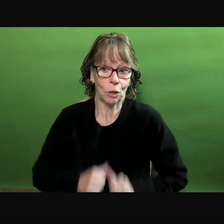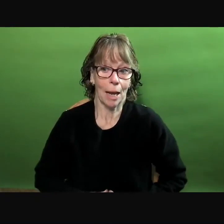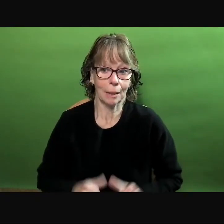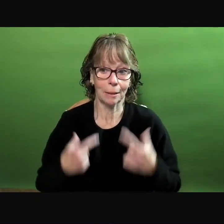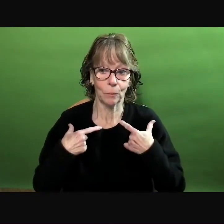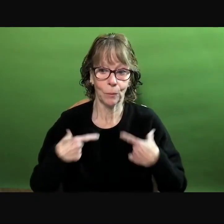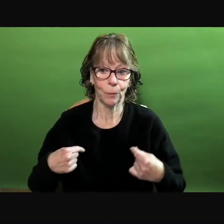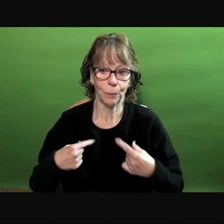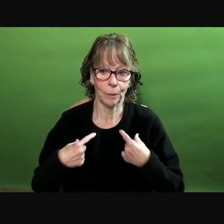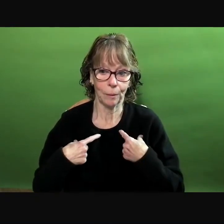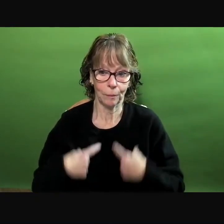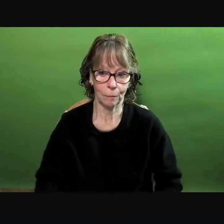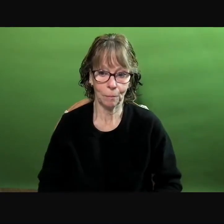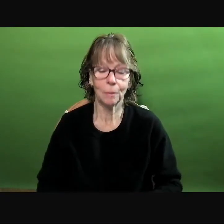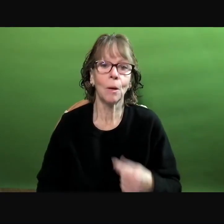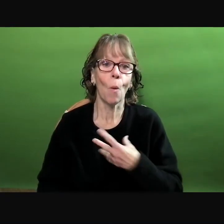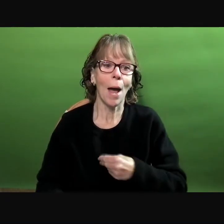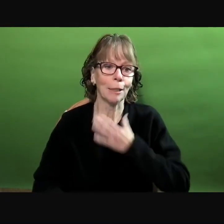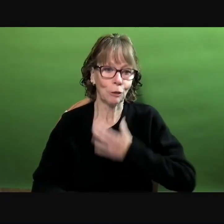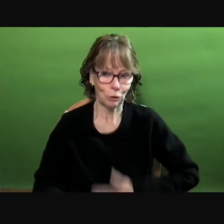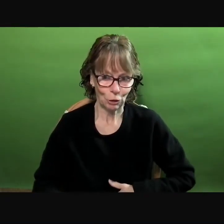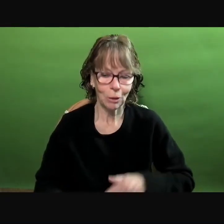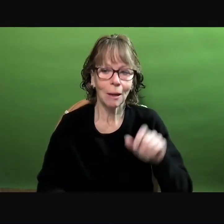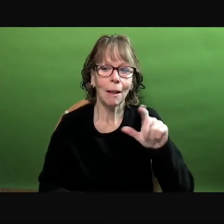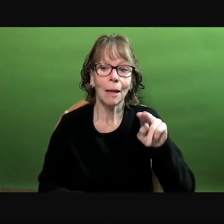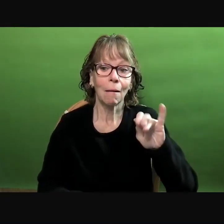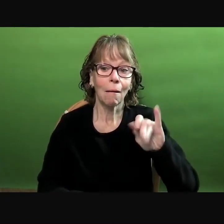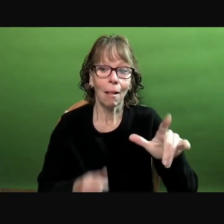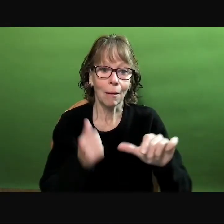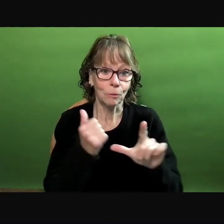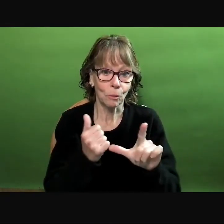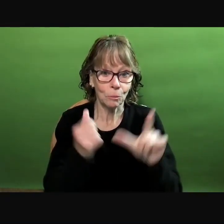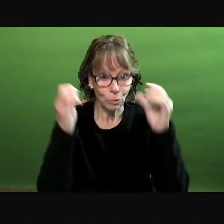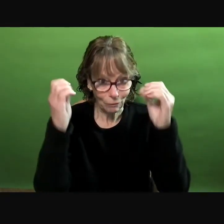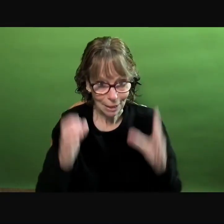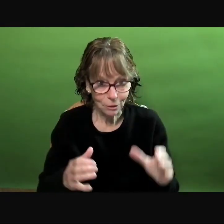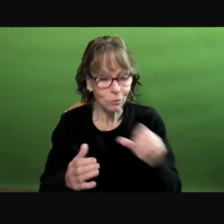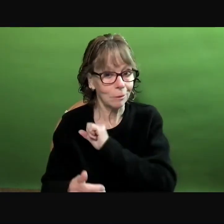a clinical associate professor of radiology at Stanford University and I'm the founder